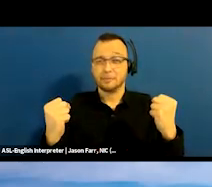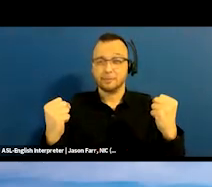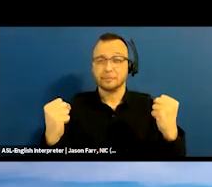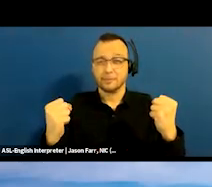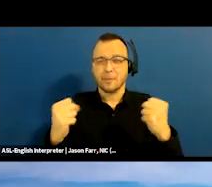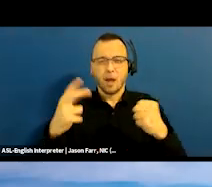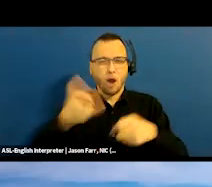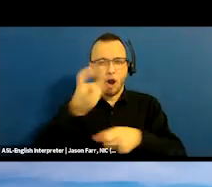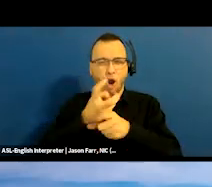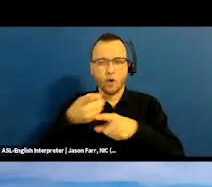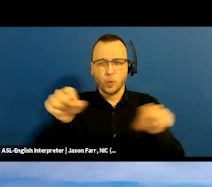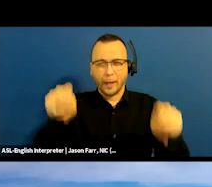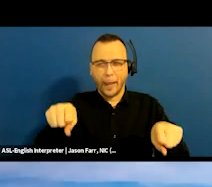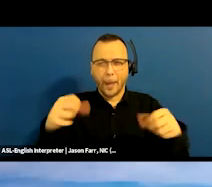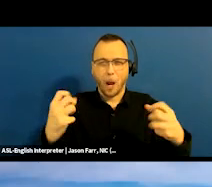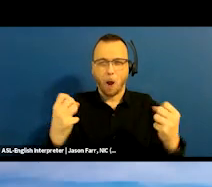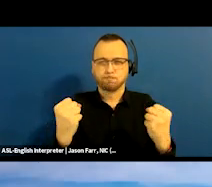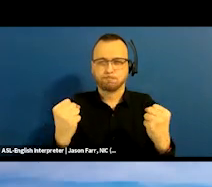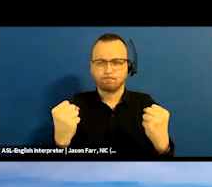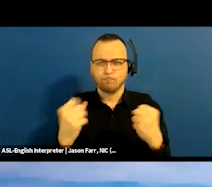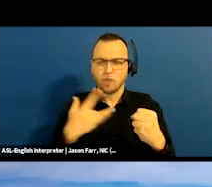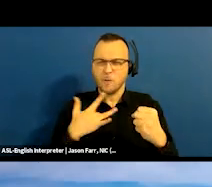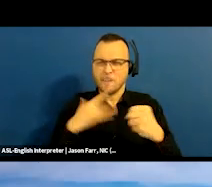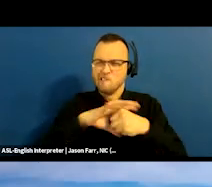Just for three, two, one, releasing,